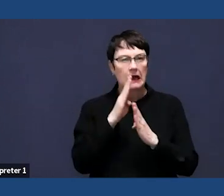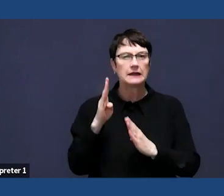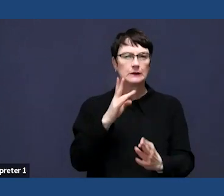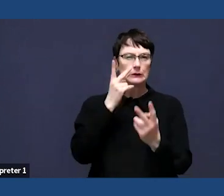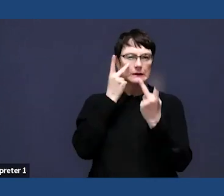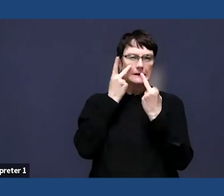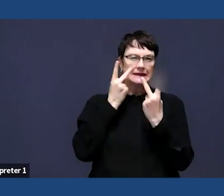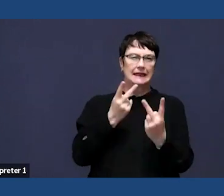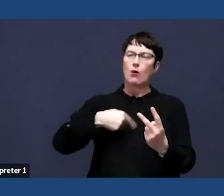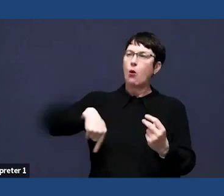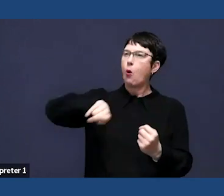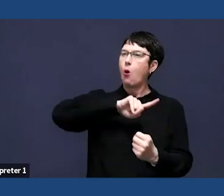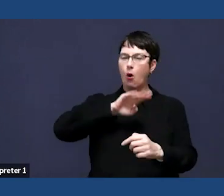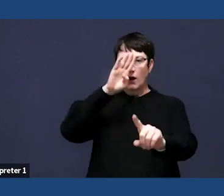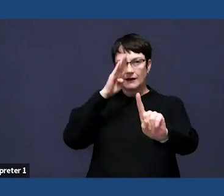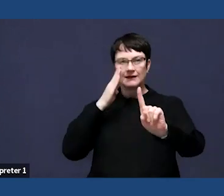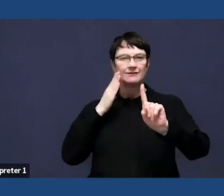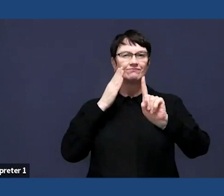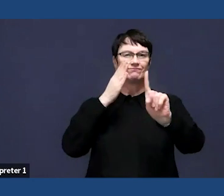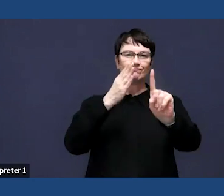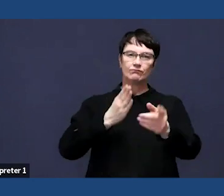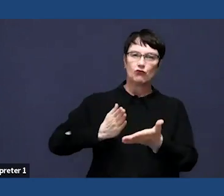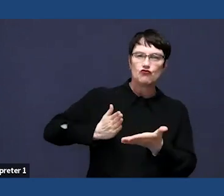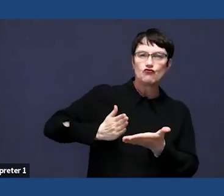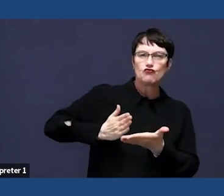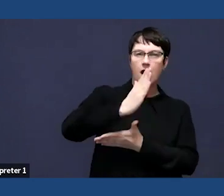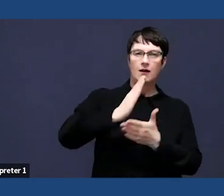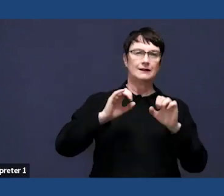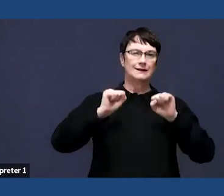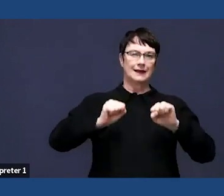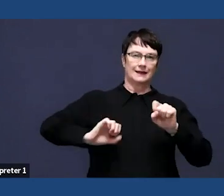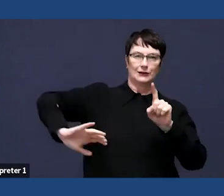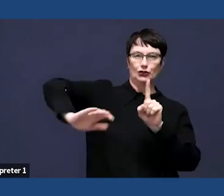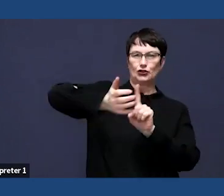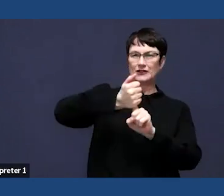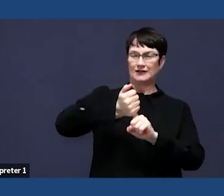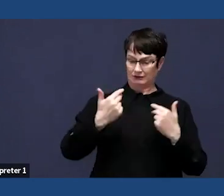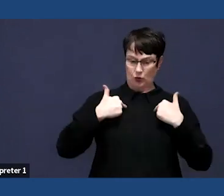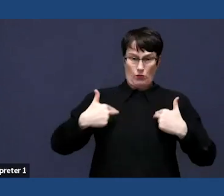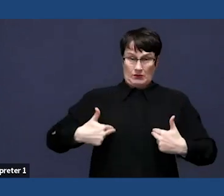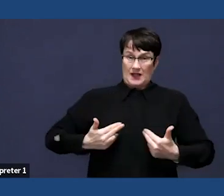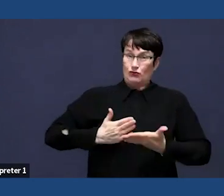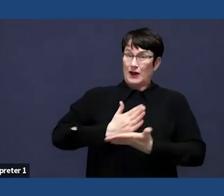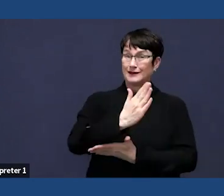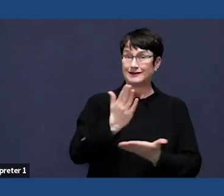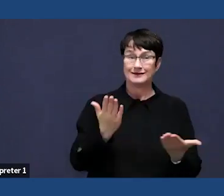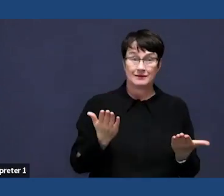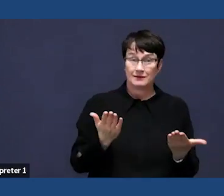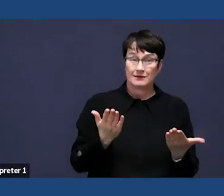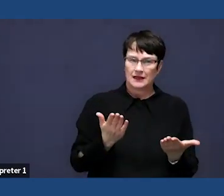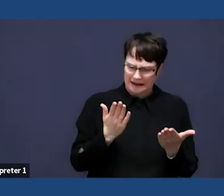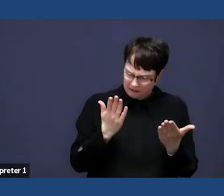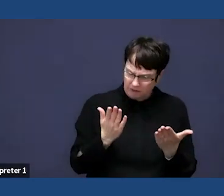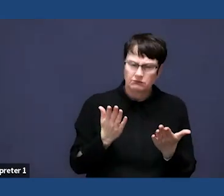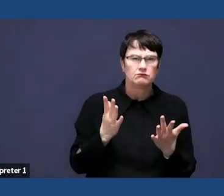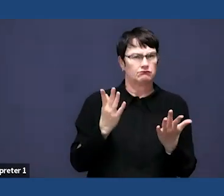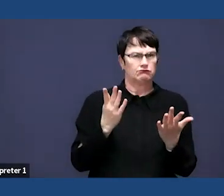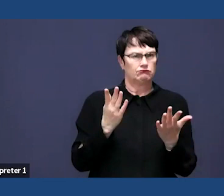a paramount role of the different stakeholders to support for shaping and duly implementing an adequate legal framework.